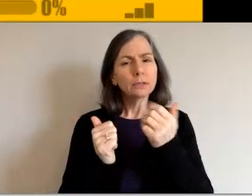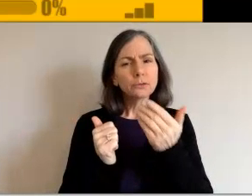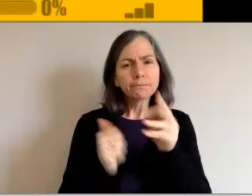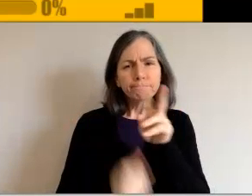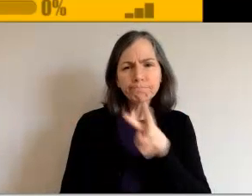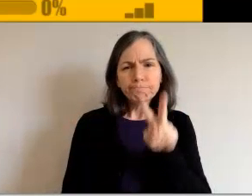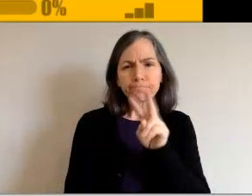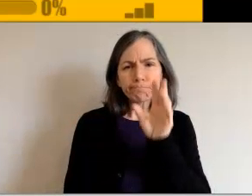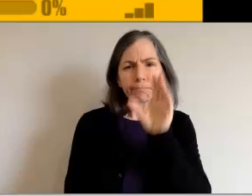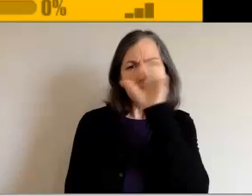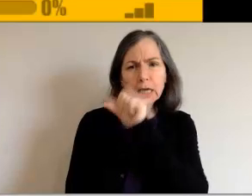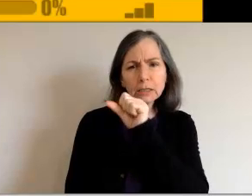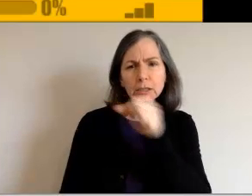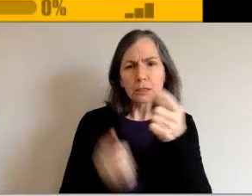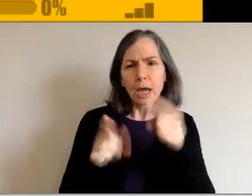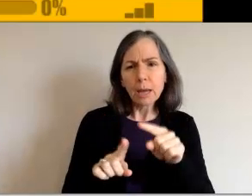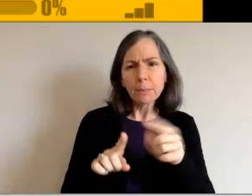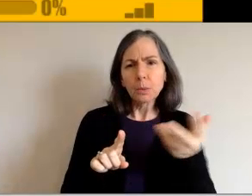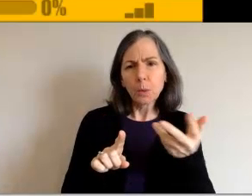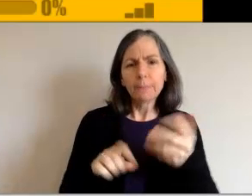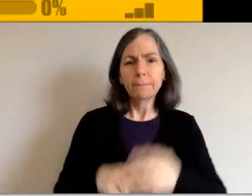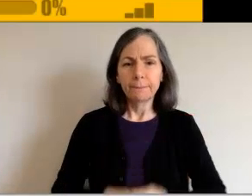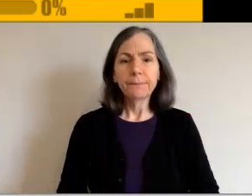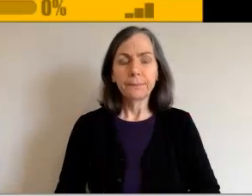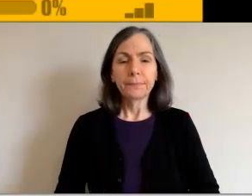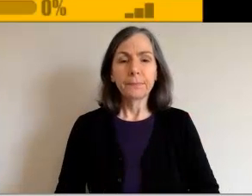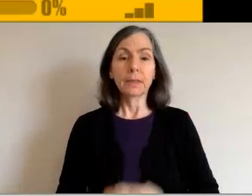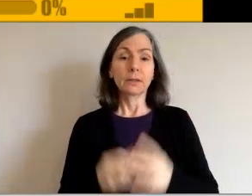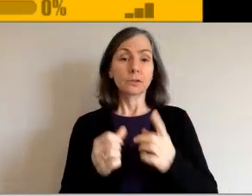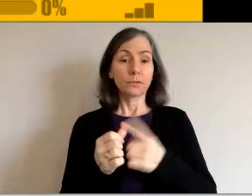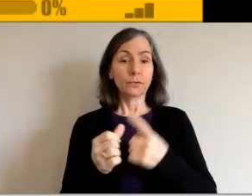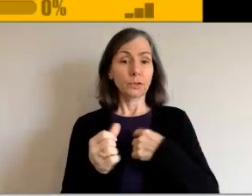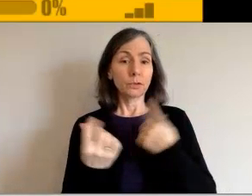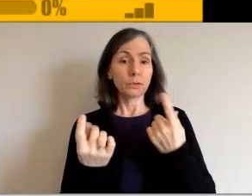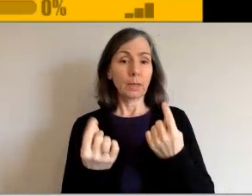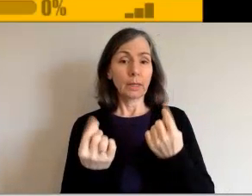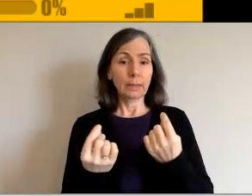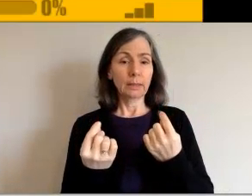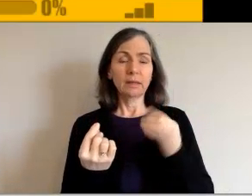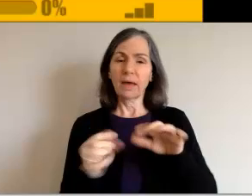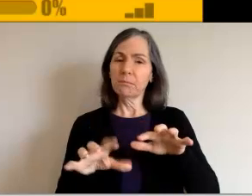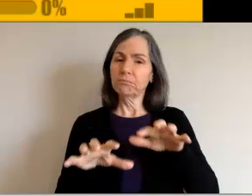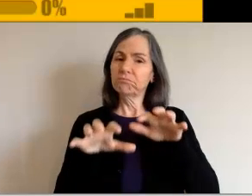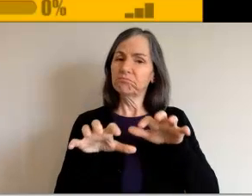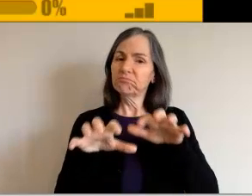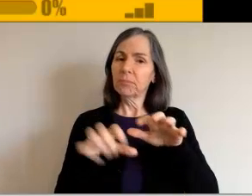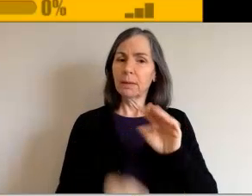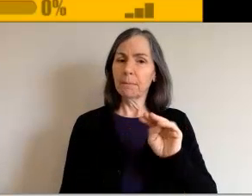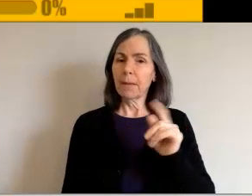so I can see what's going on. So the first thing I did was I looked at this monster, in the bottom middle.